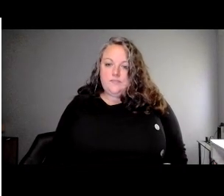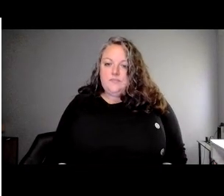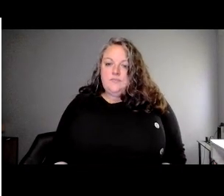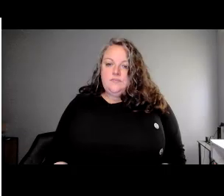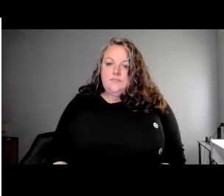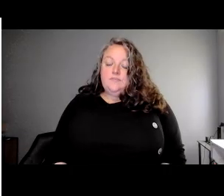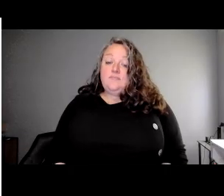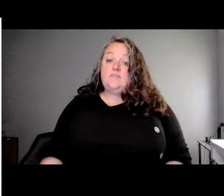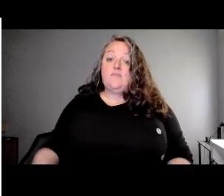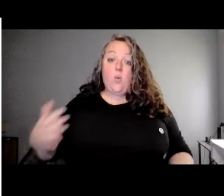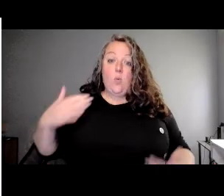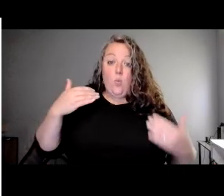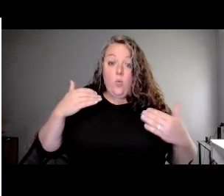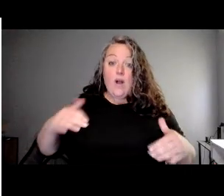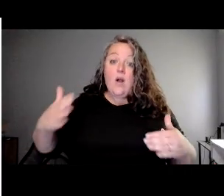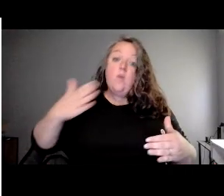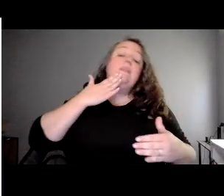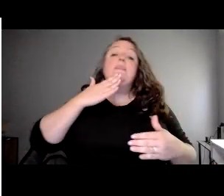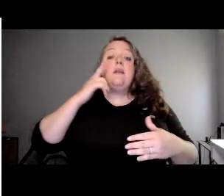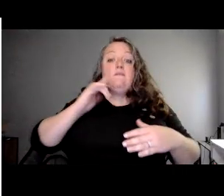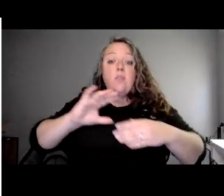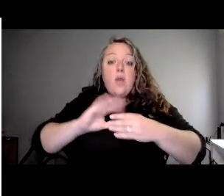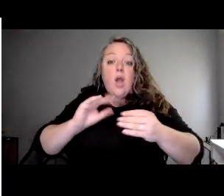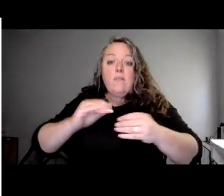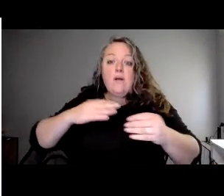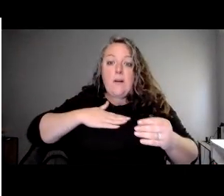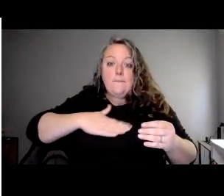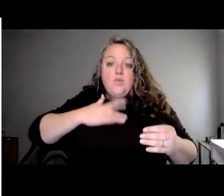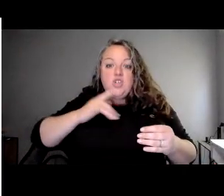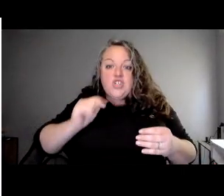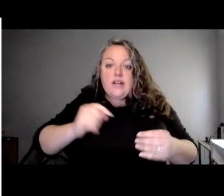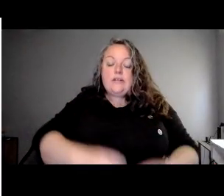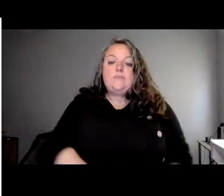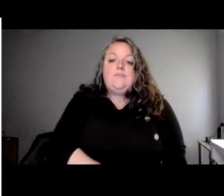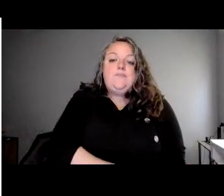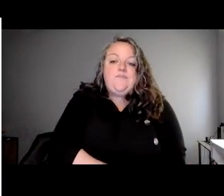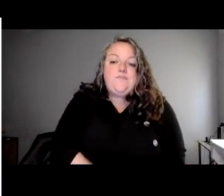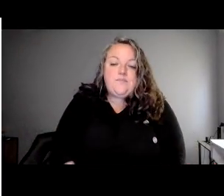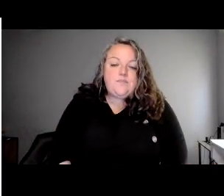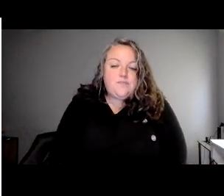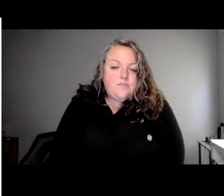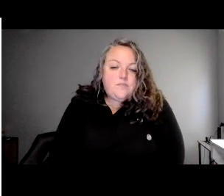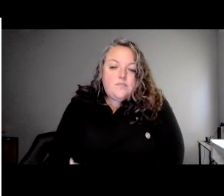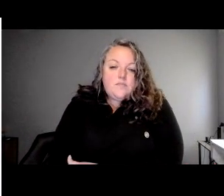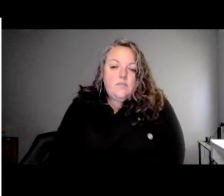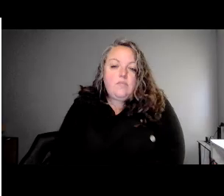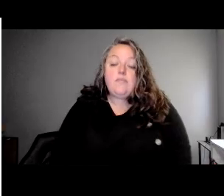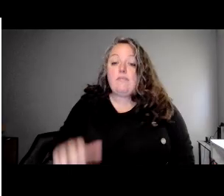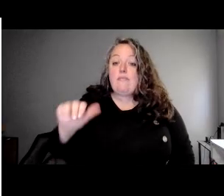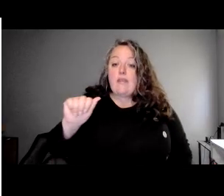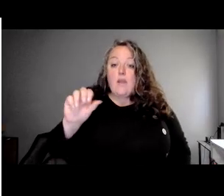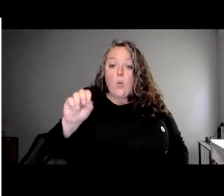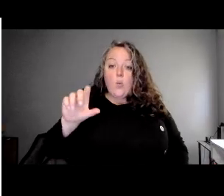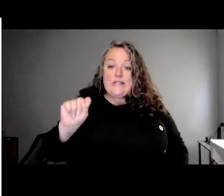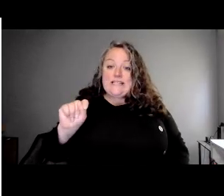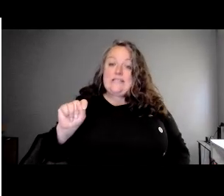Thank you for that comment. I really appreciate it. As I mentioned in the plan, the AOT doesn't operate these transportation